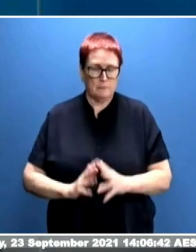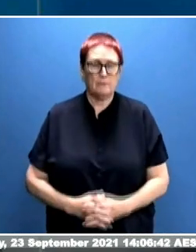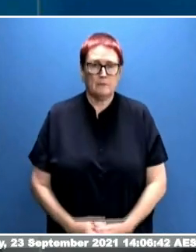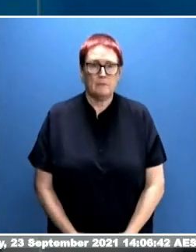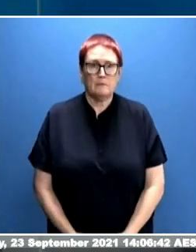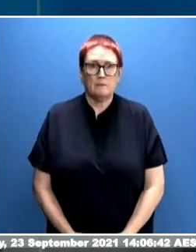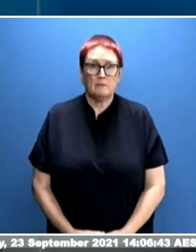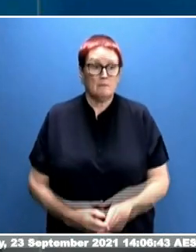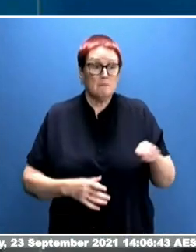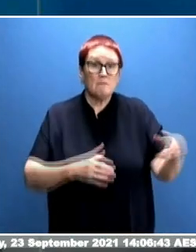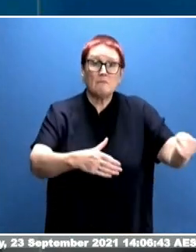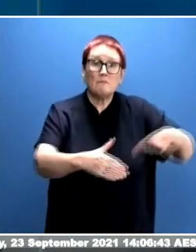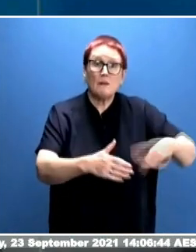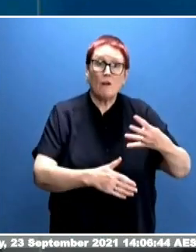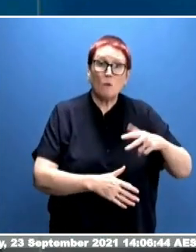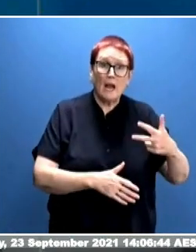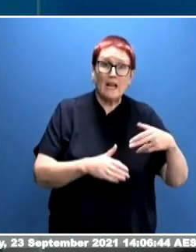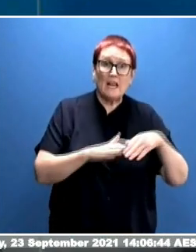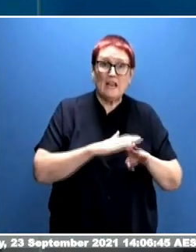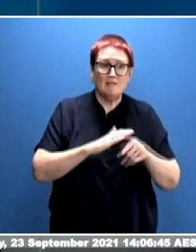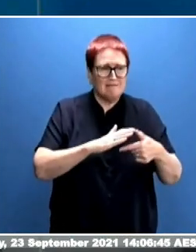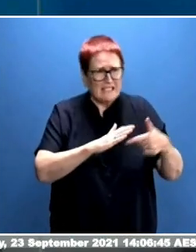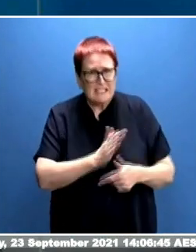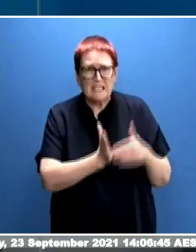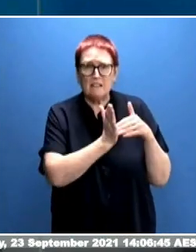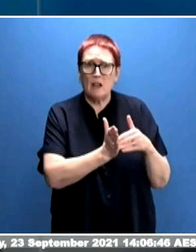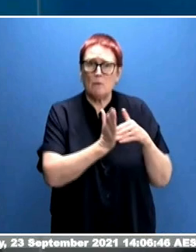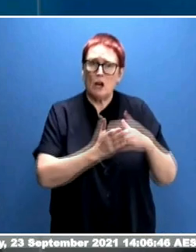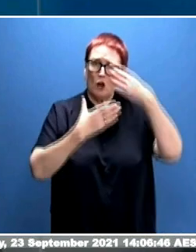Of those, 68 are in intensive therapeutic residential care.